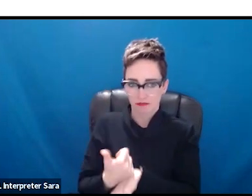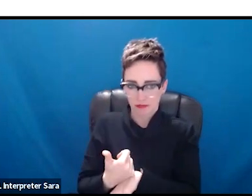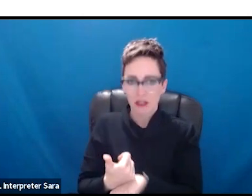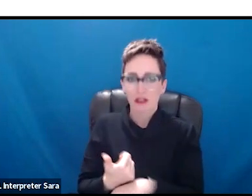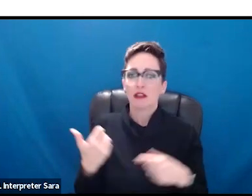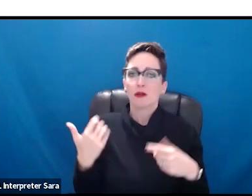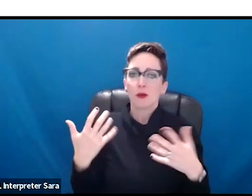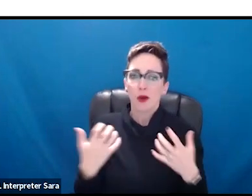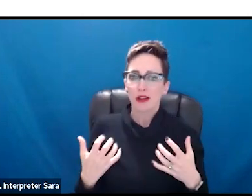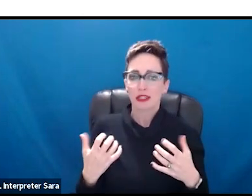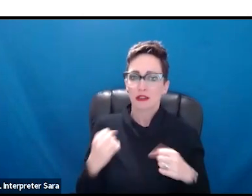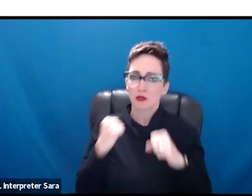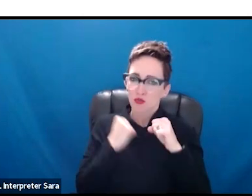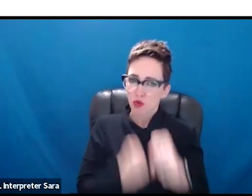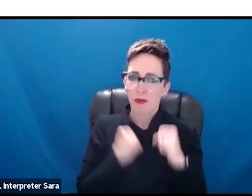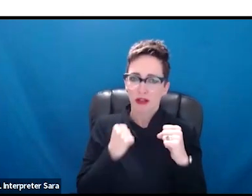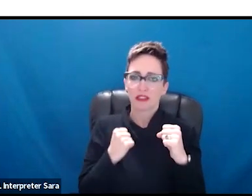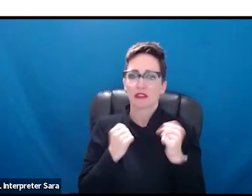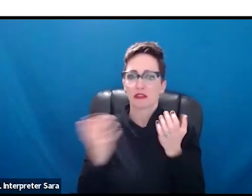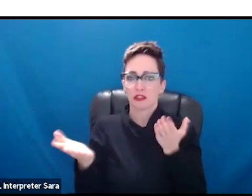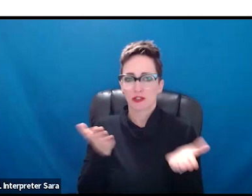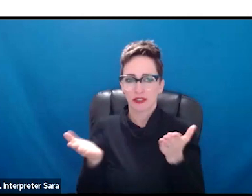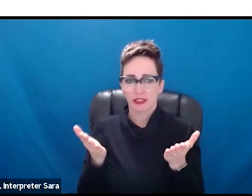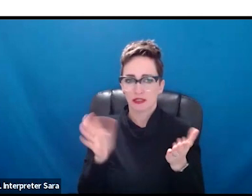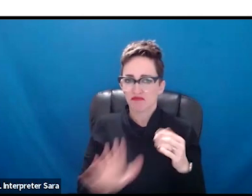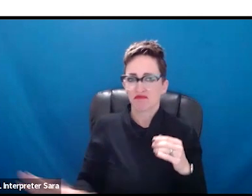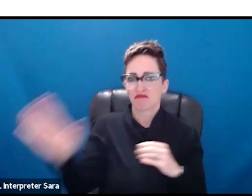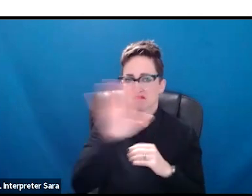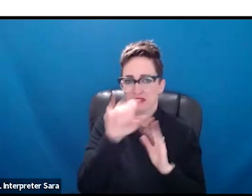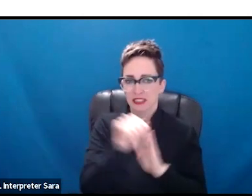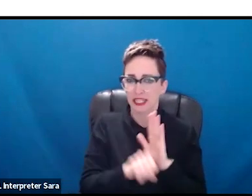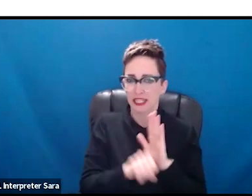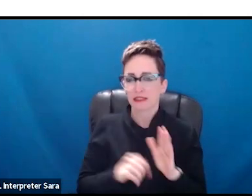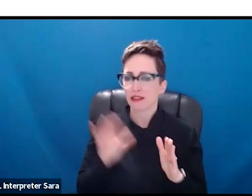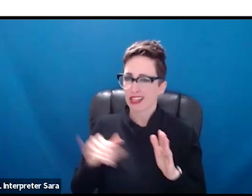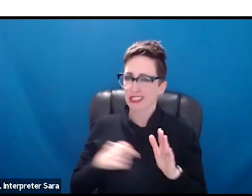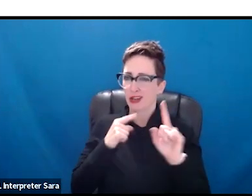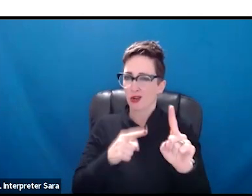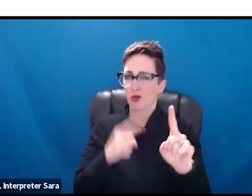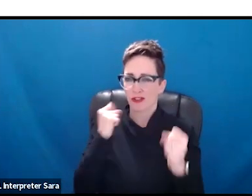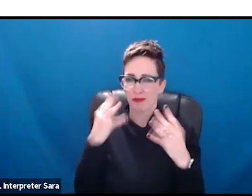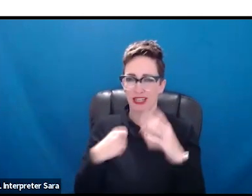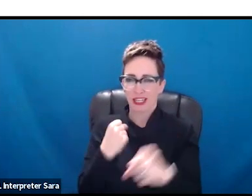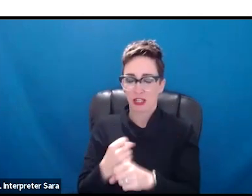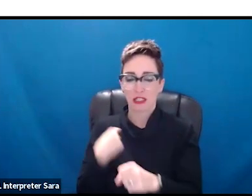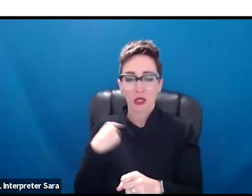continuum of mental health has been in the States for a number of years. We really started prioritizing this through our